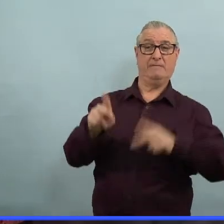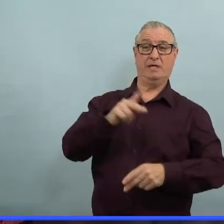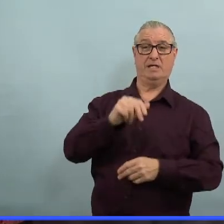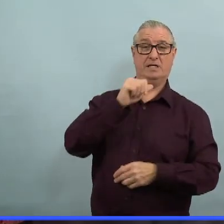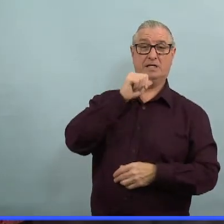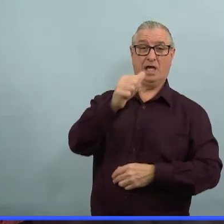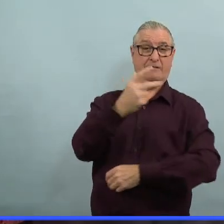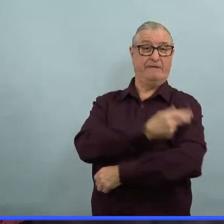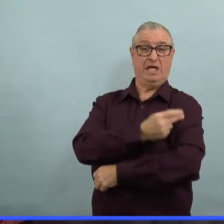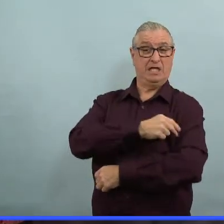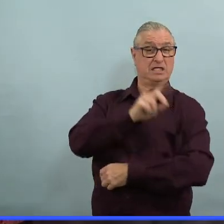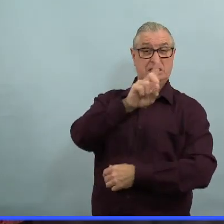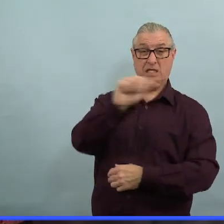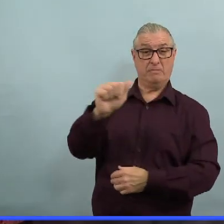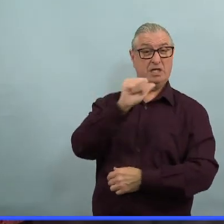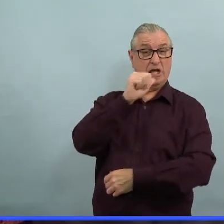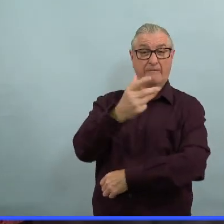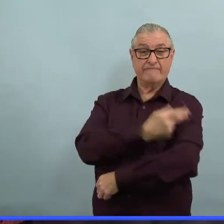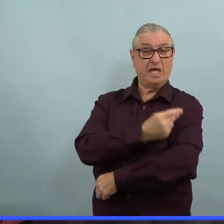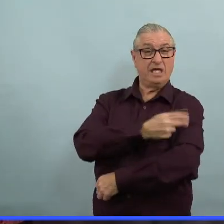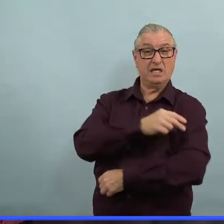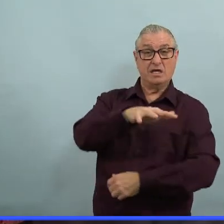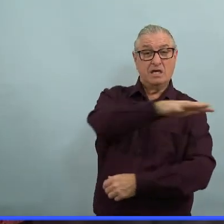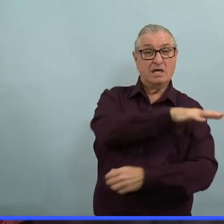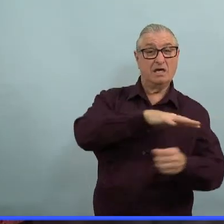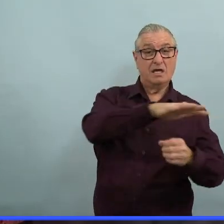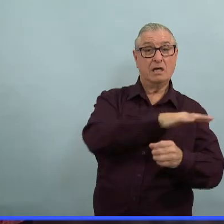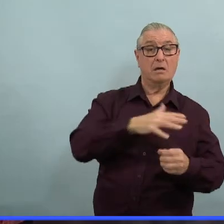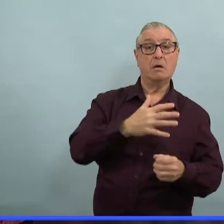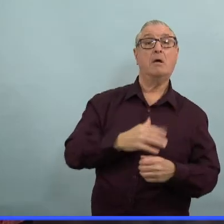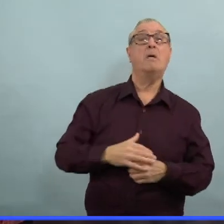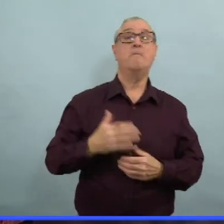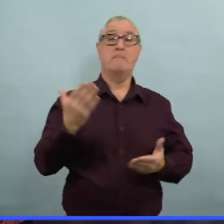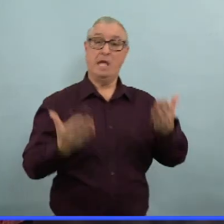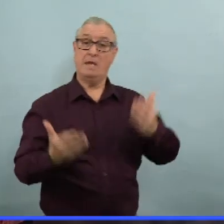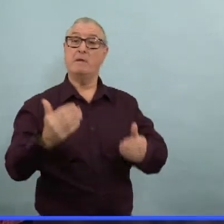believe that most of them are but to their families and loved ones who may not be um